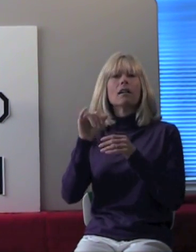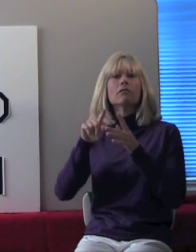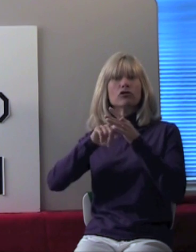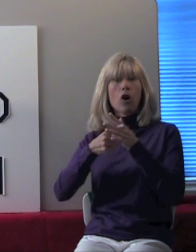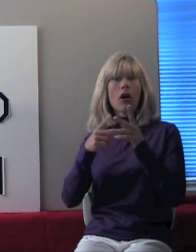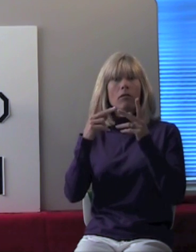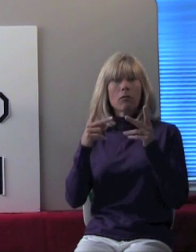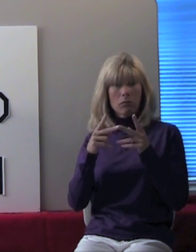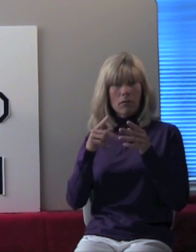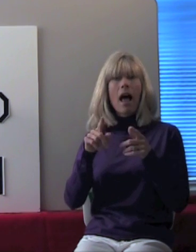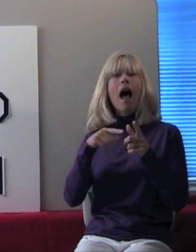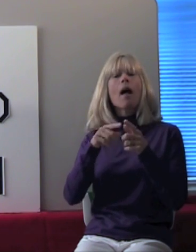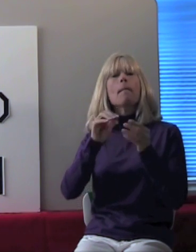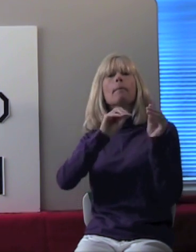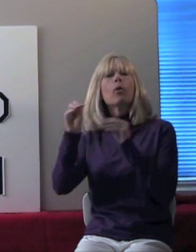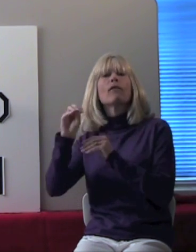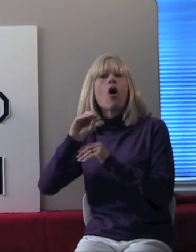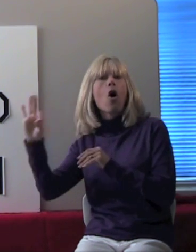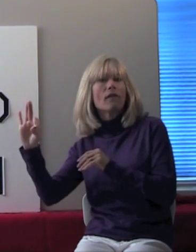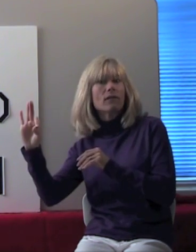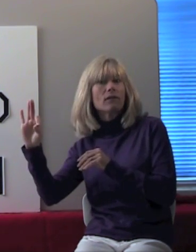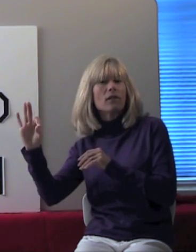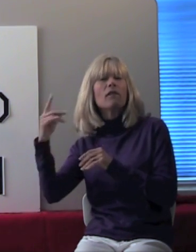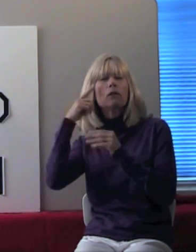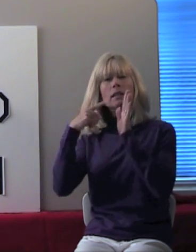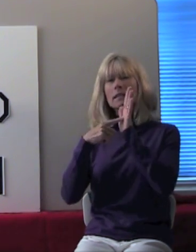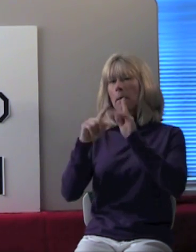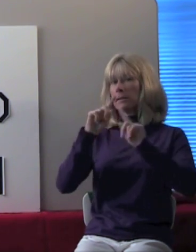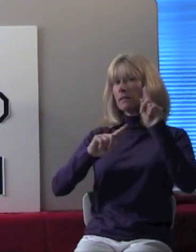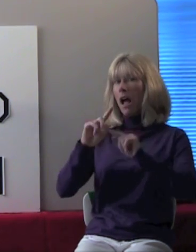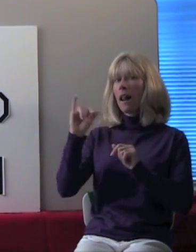This is used when the contact is at the started location and then moves off.